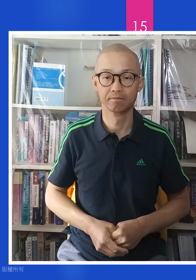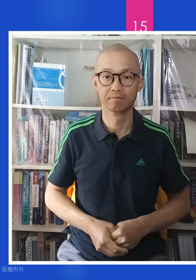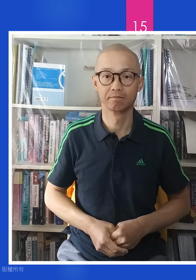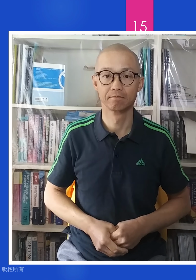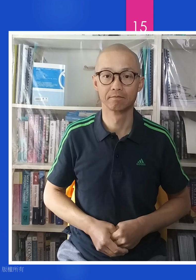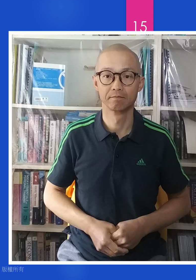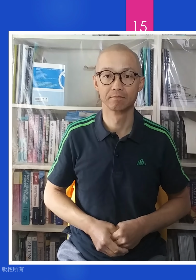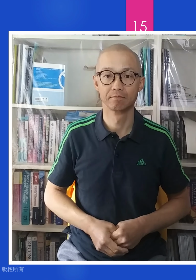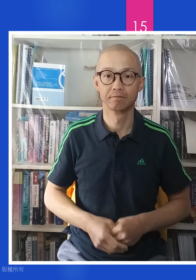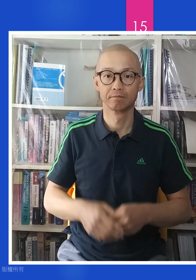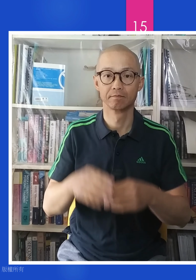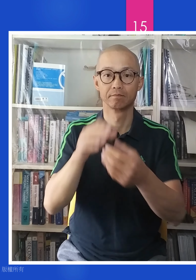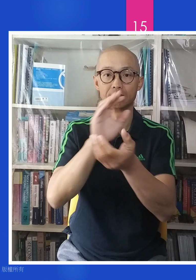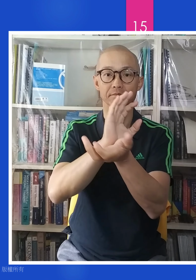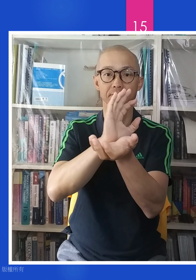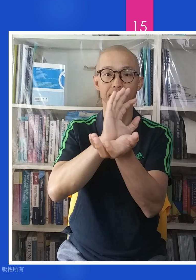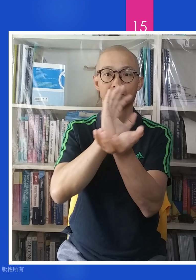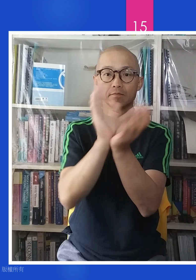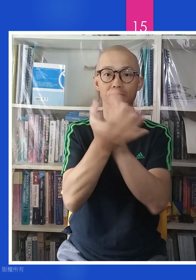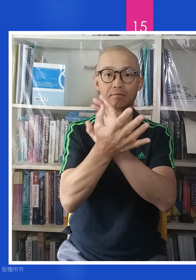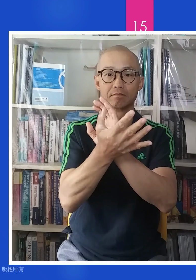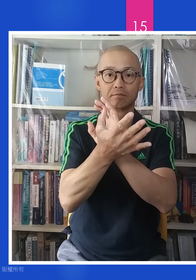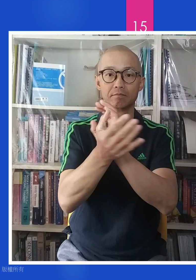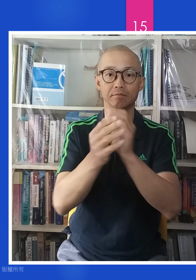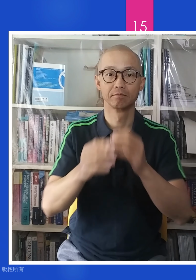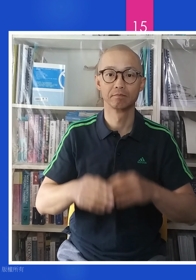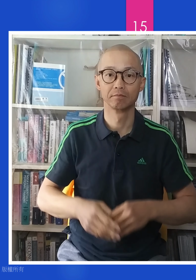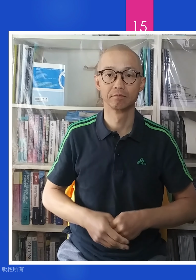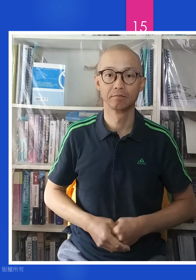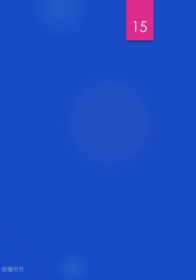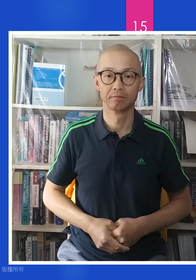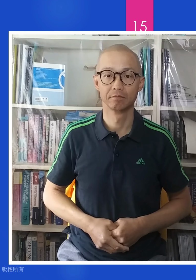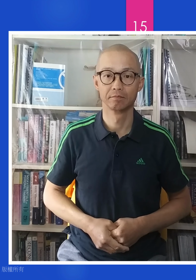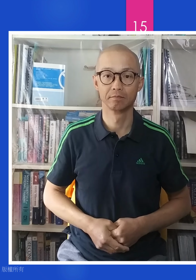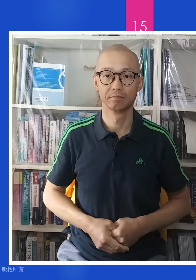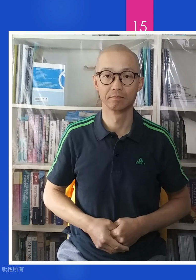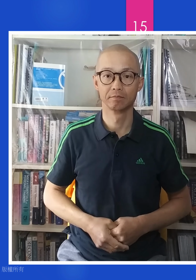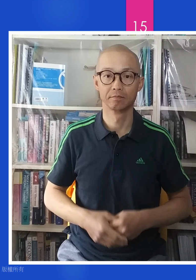You can use either approach, depending on the emphasis.